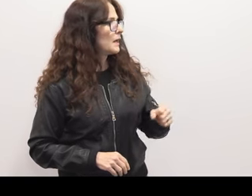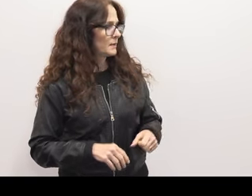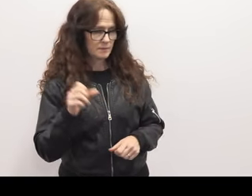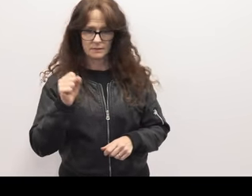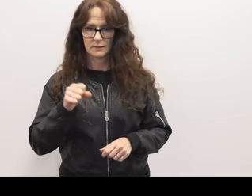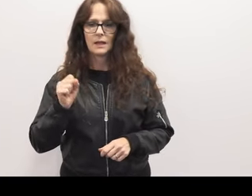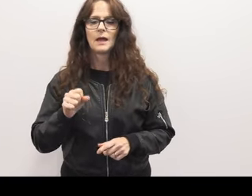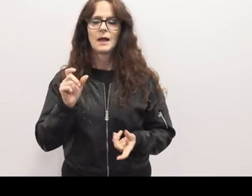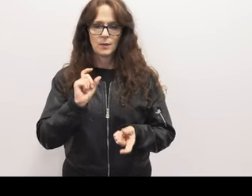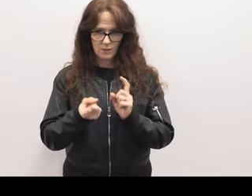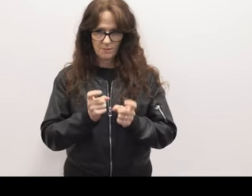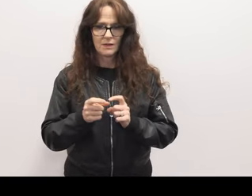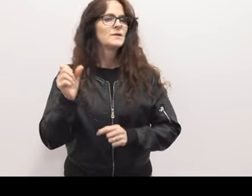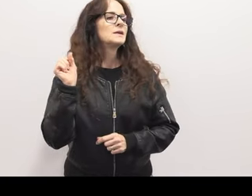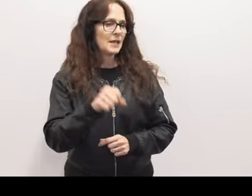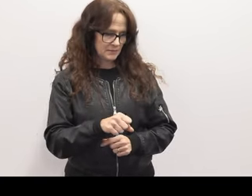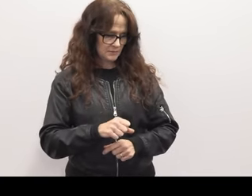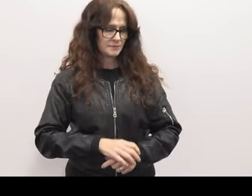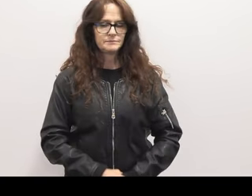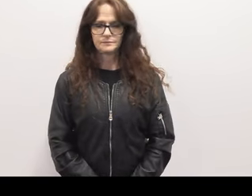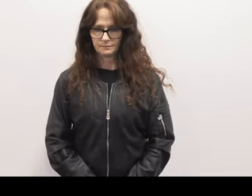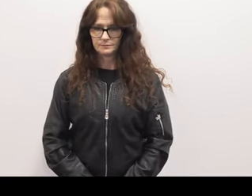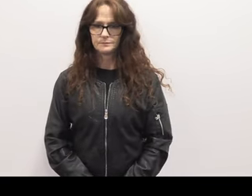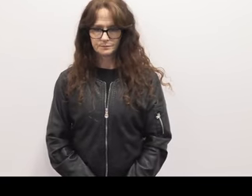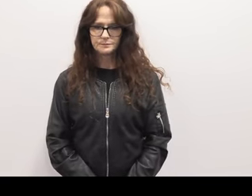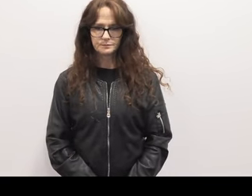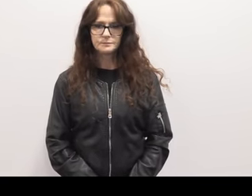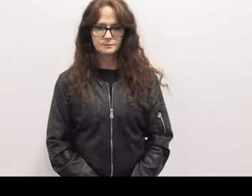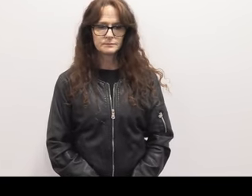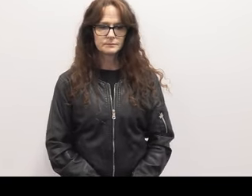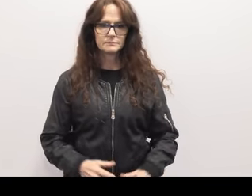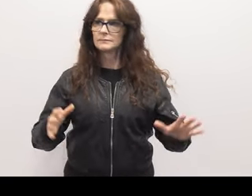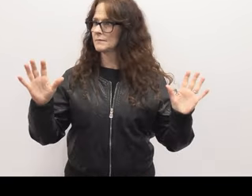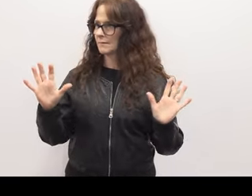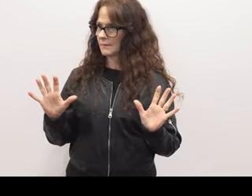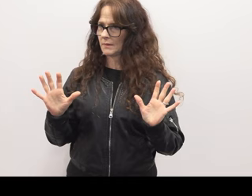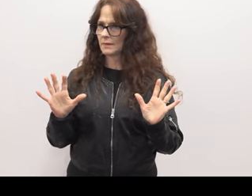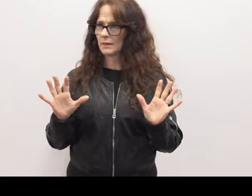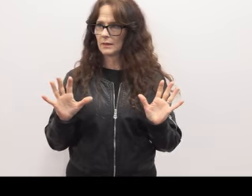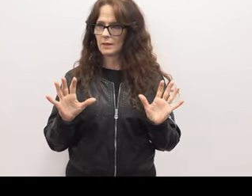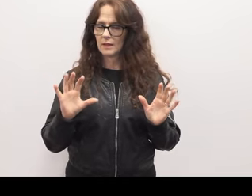From the very beginning I said with modifications, yes. [Diana Craighead] Oh, okay. So I think we can eliminate goal two.